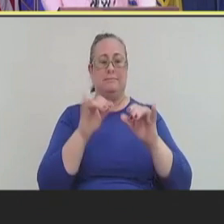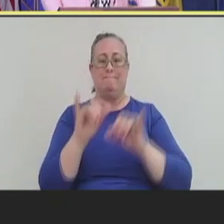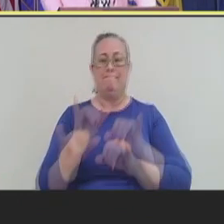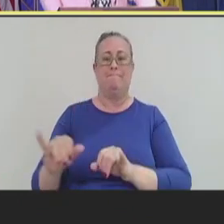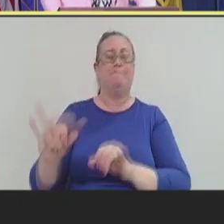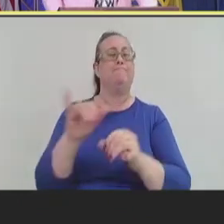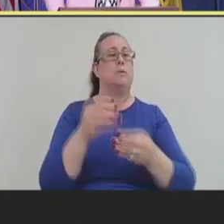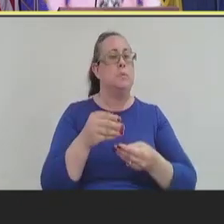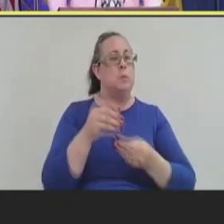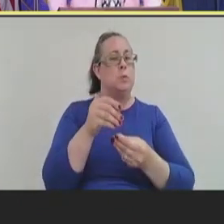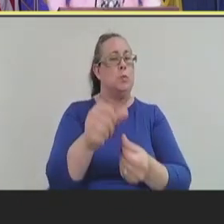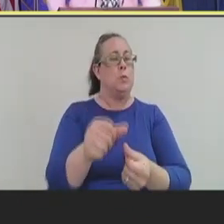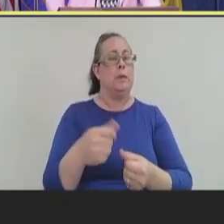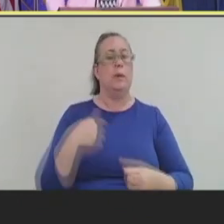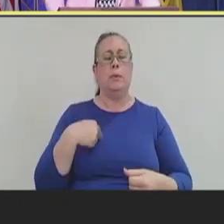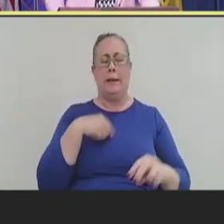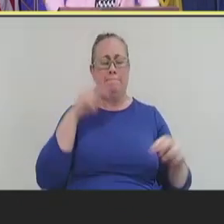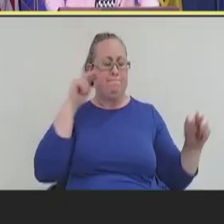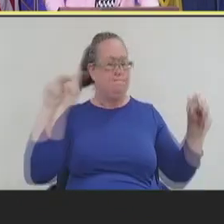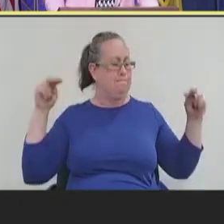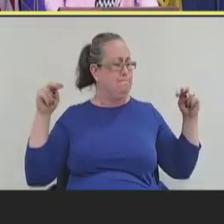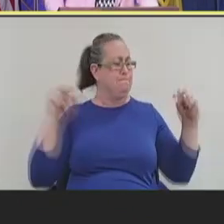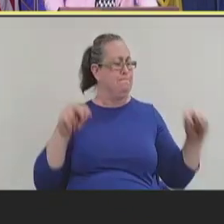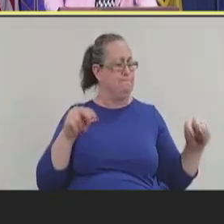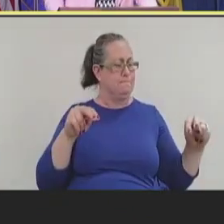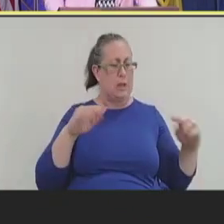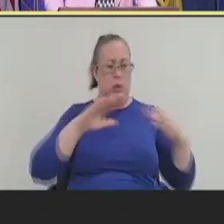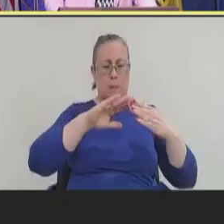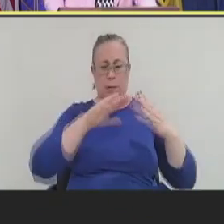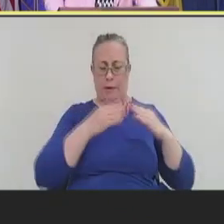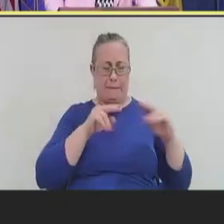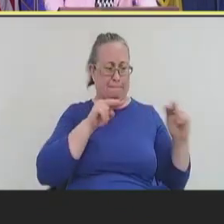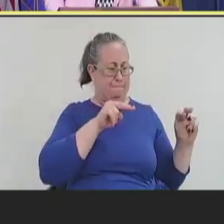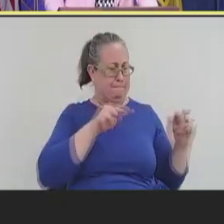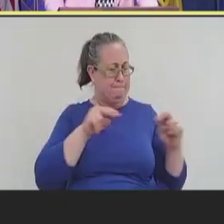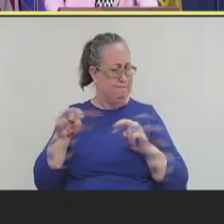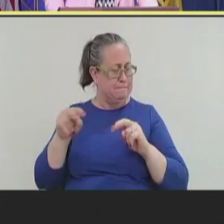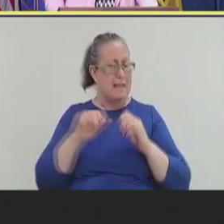we looked collectively across the community and said, "What can we help do to standardize